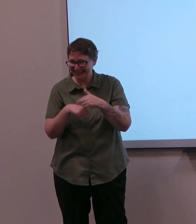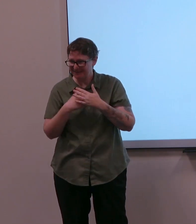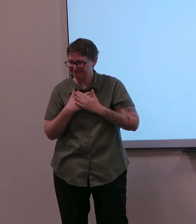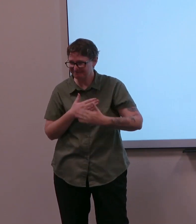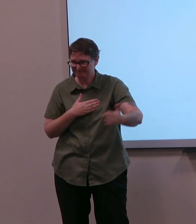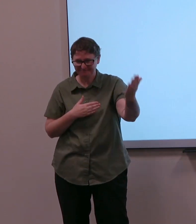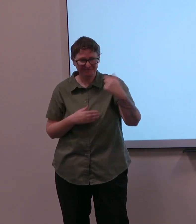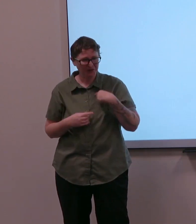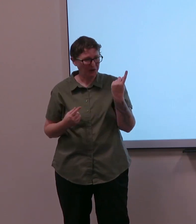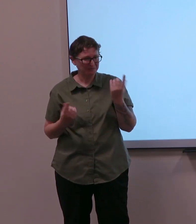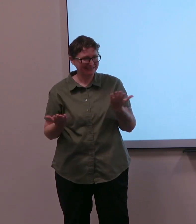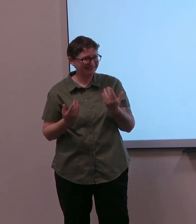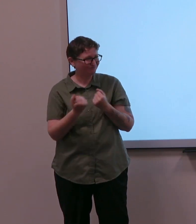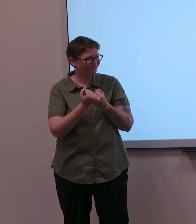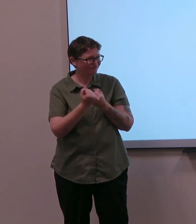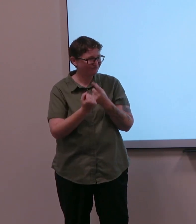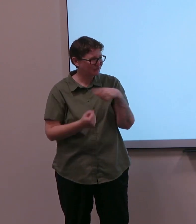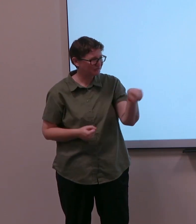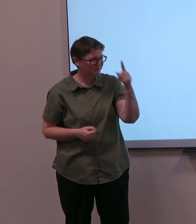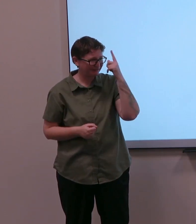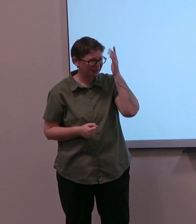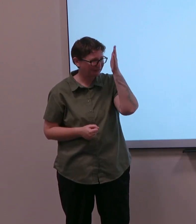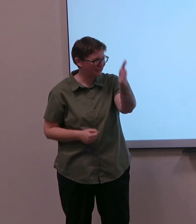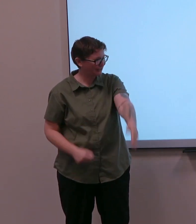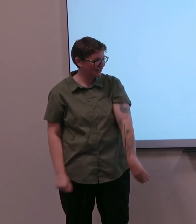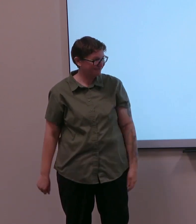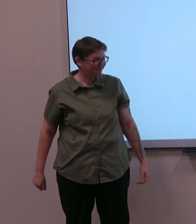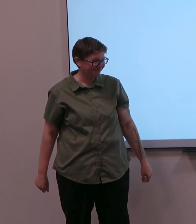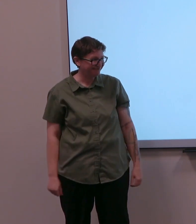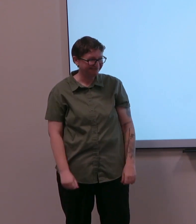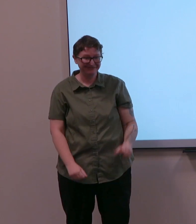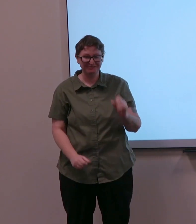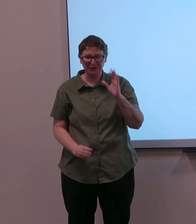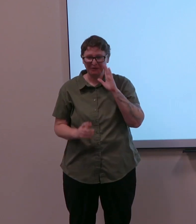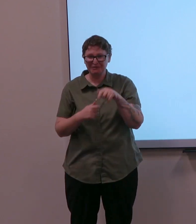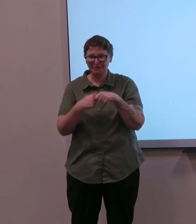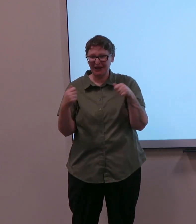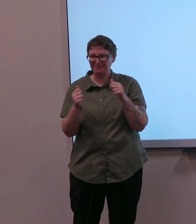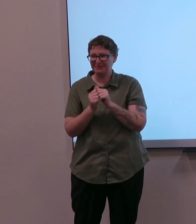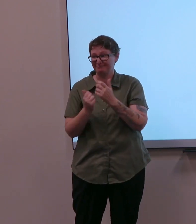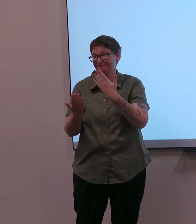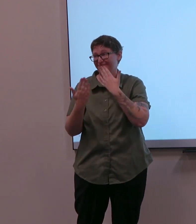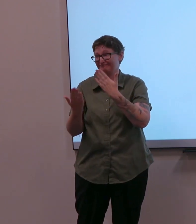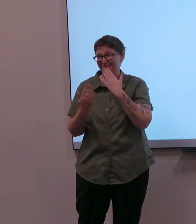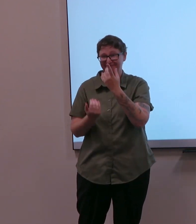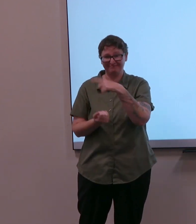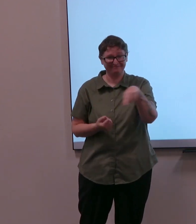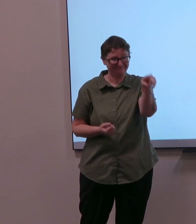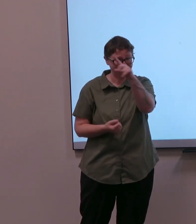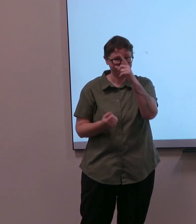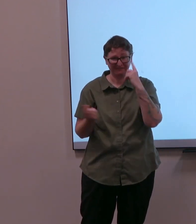Visit us at any time going forward. We're always here to support you in the future. So that wraps up everything.